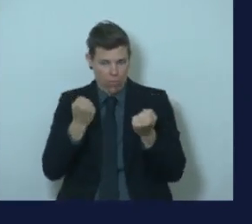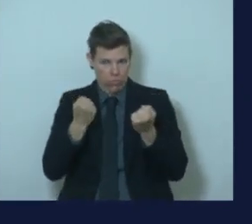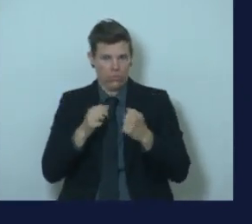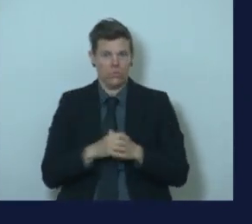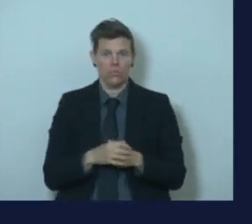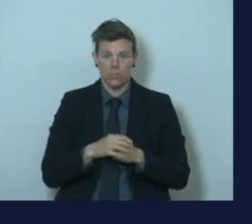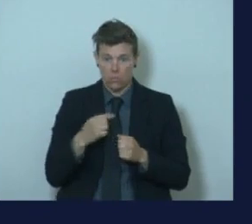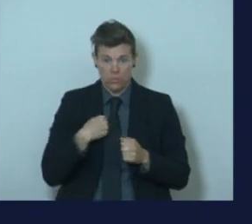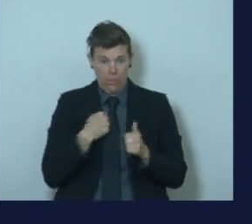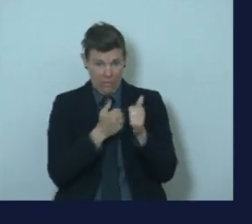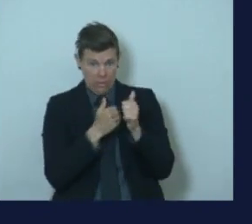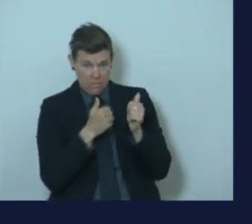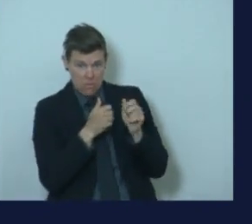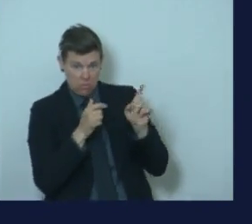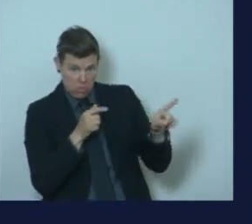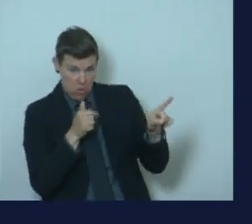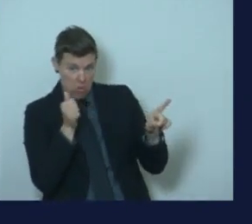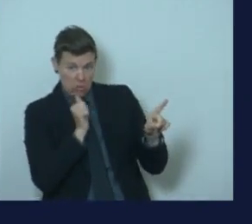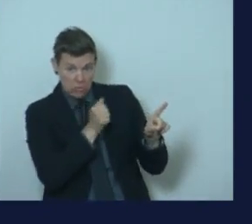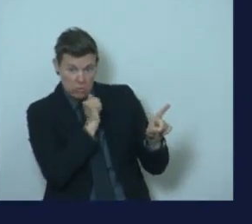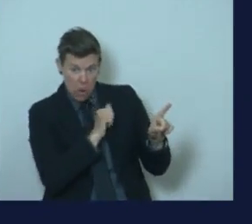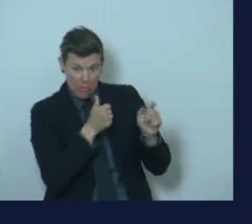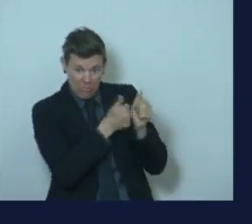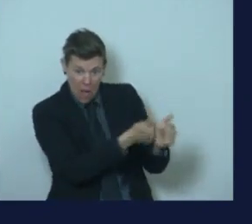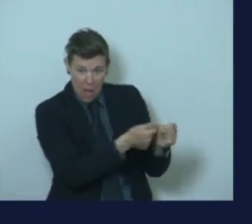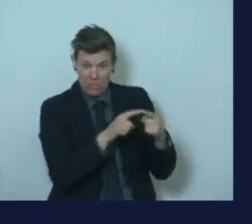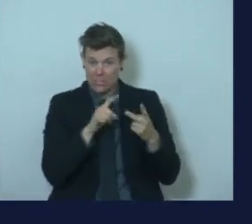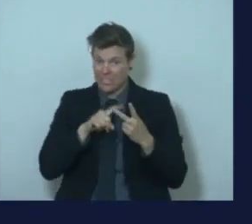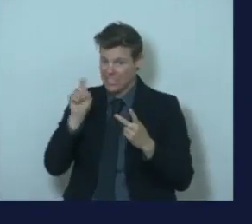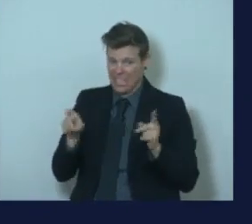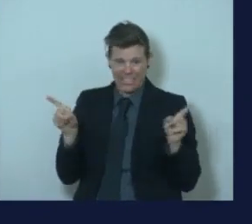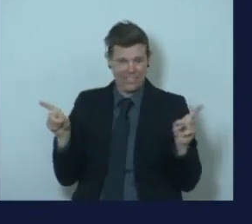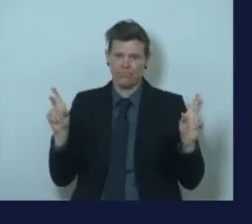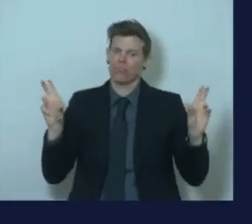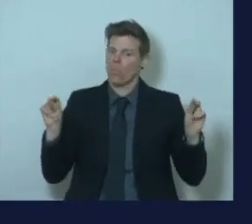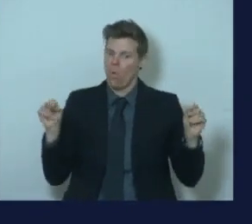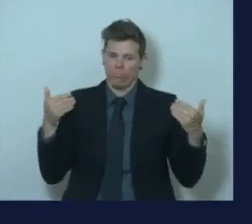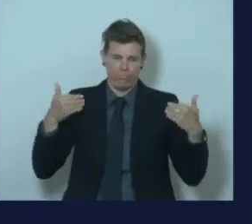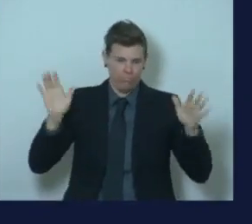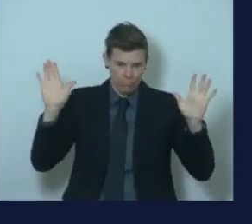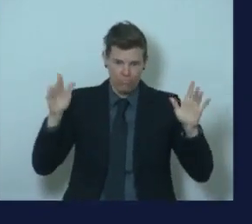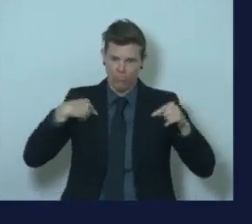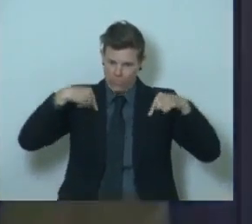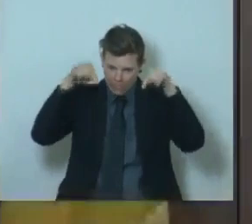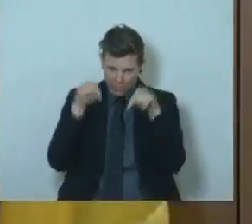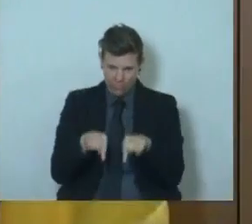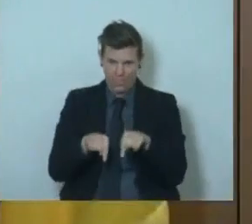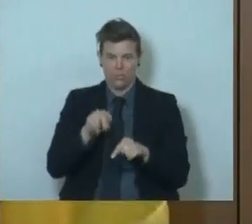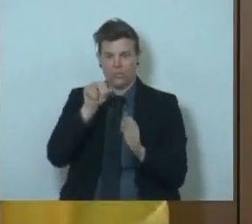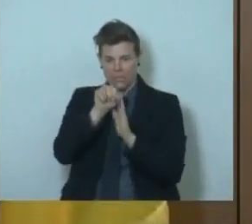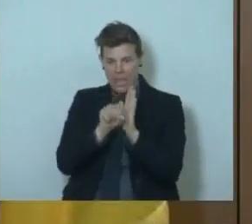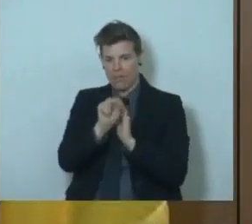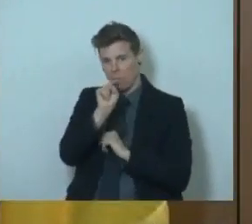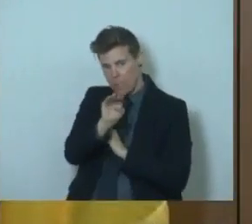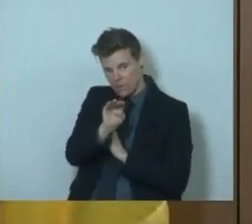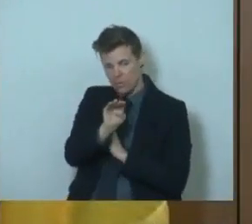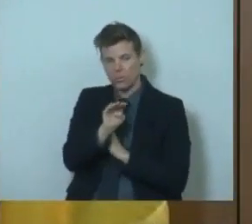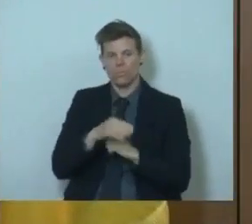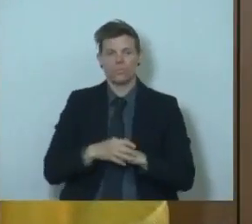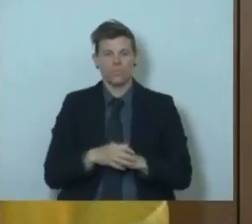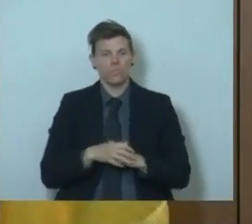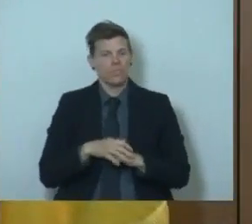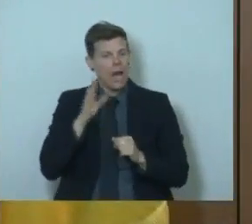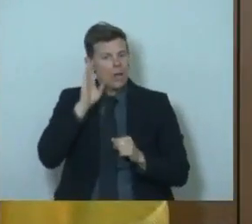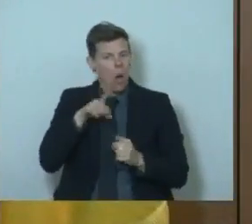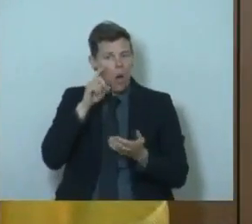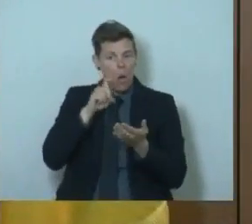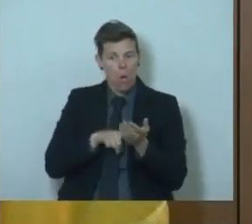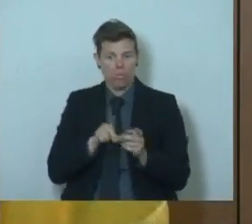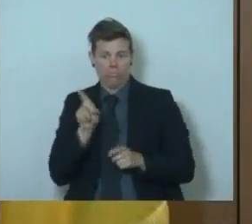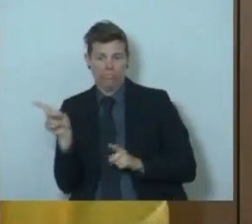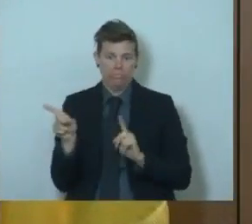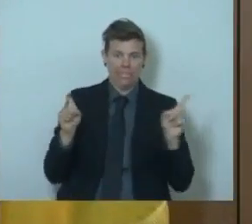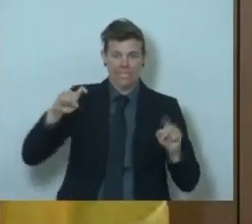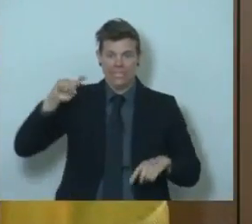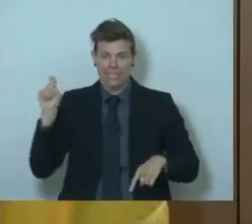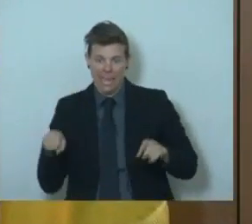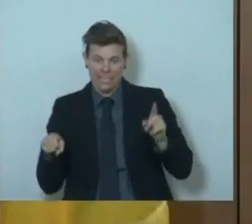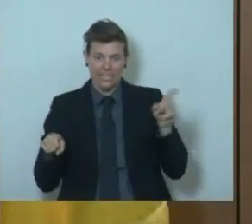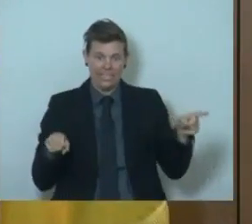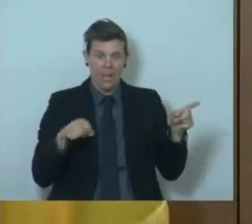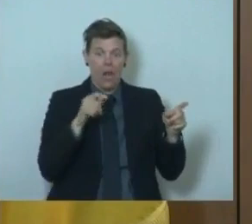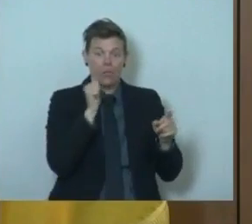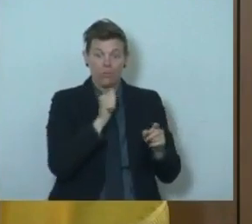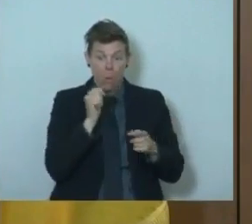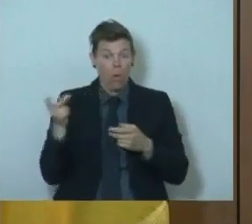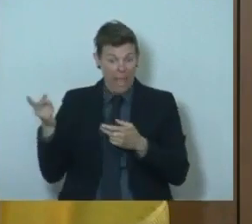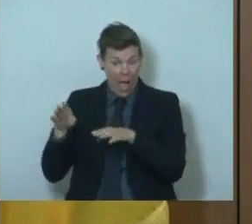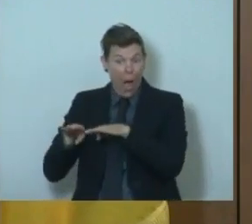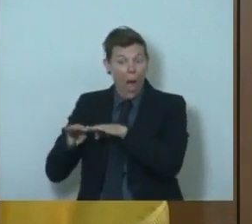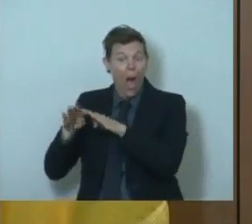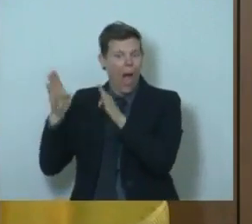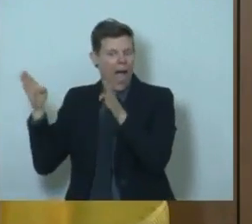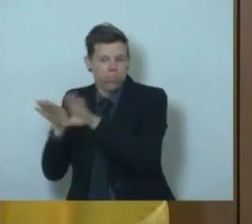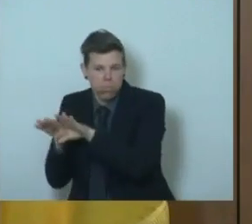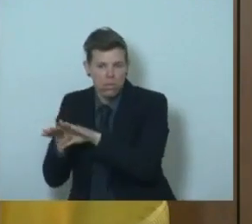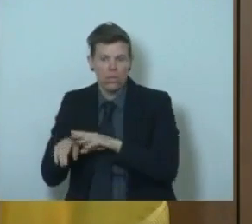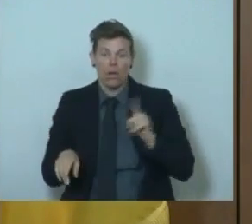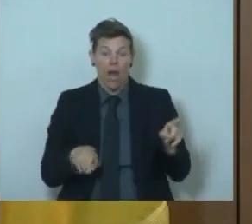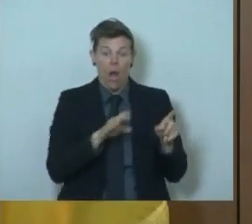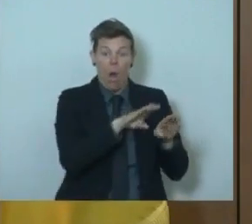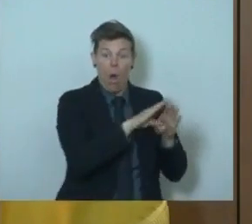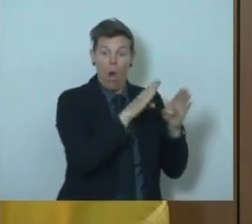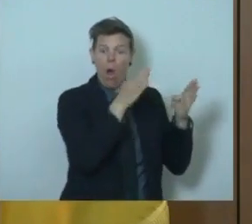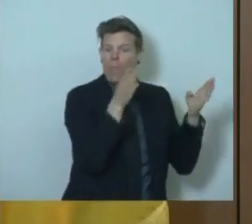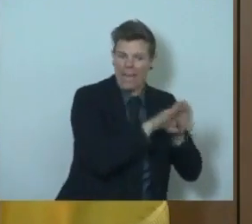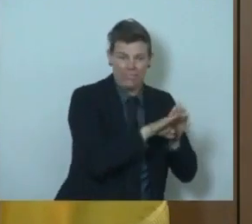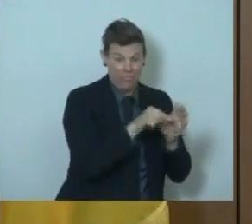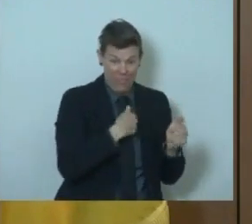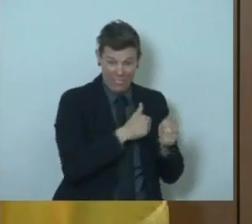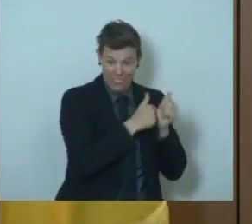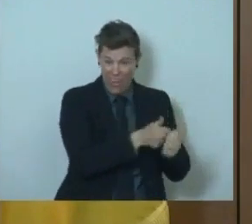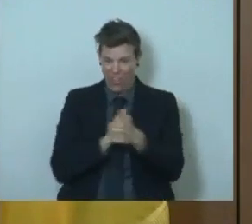I’M NOT LOOKIN AT ARIZONA, TEXAS, I’M FOLLOWING OUR PUBLIC HEALTH DATA, BUT RECGNIZING THAT THEY HAVE HAD TO GO BACK A COUPLE STEPS IN SOME OF THEIR COMMUNITIES AND COUNTIES.